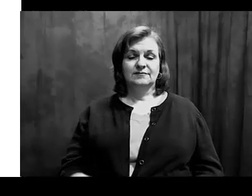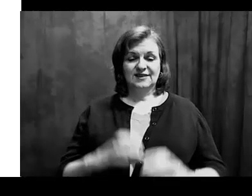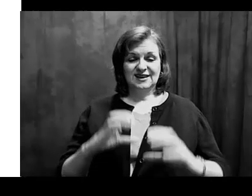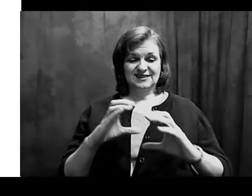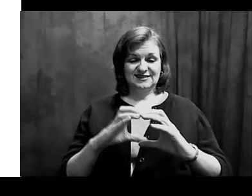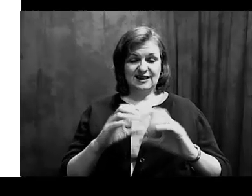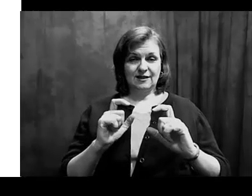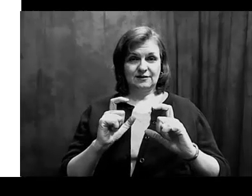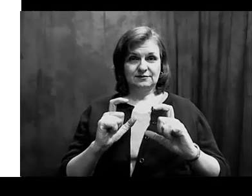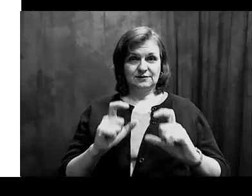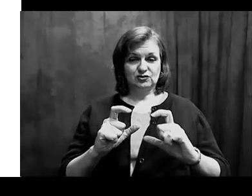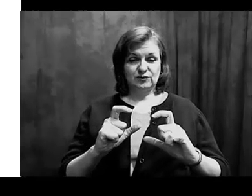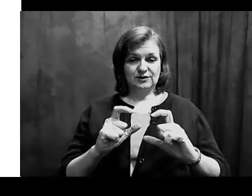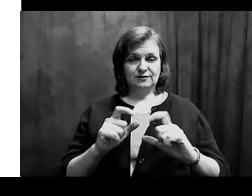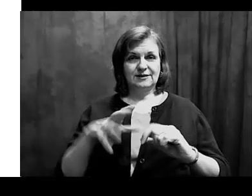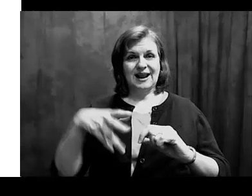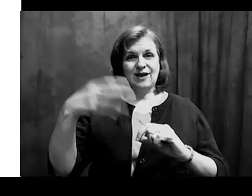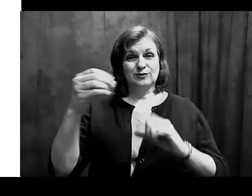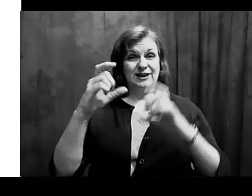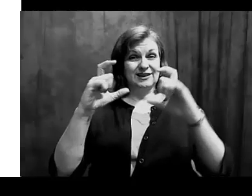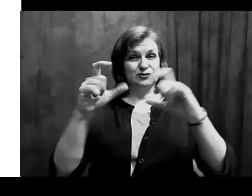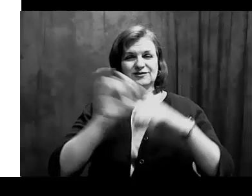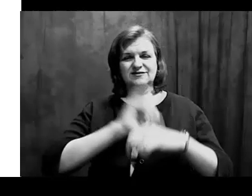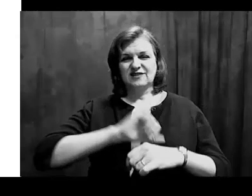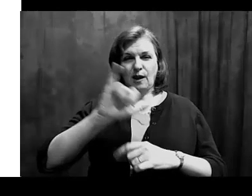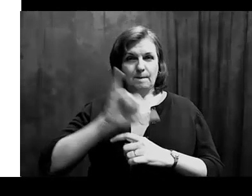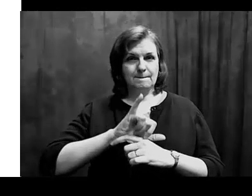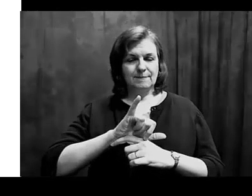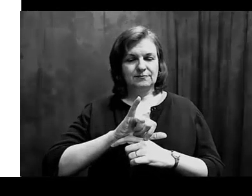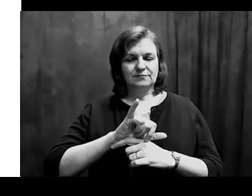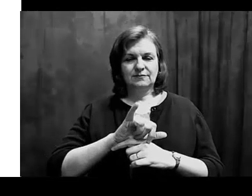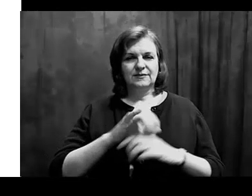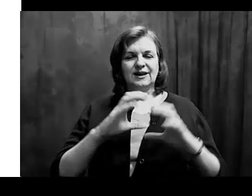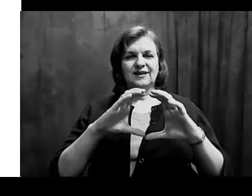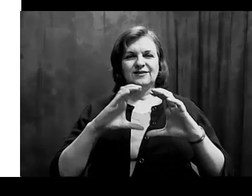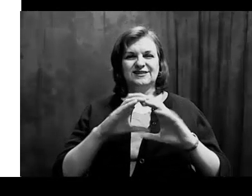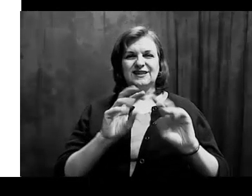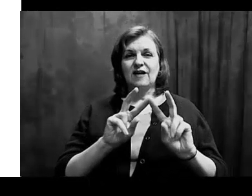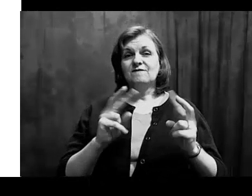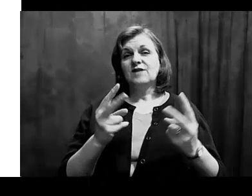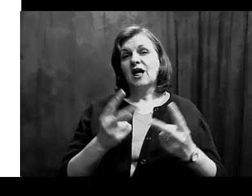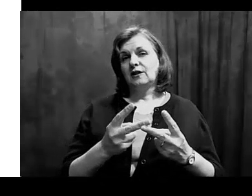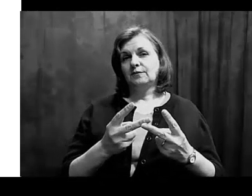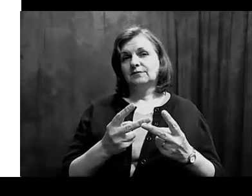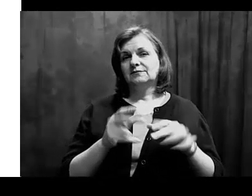hypotonic, or hypertonic solution. "iso" is equal